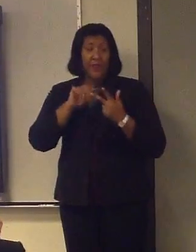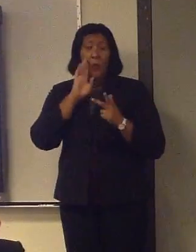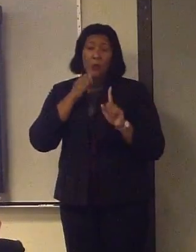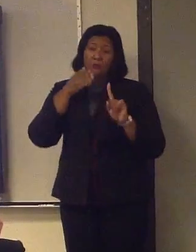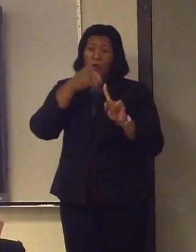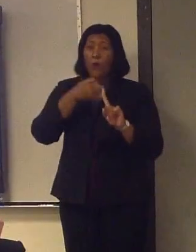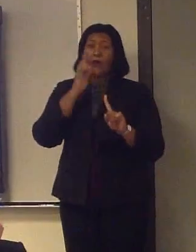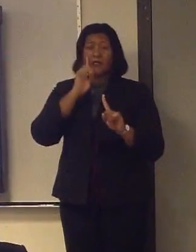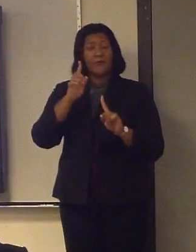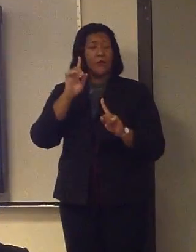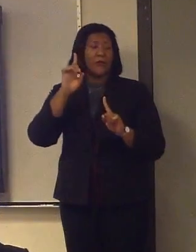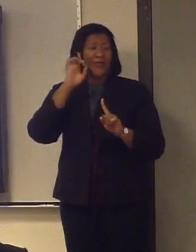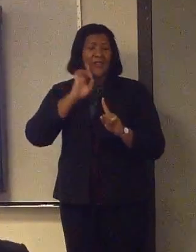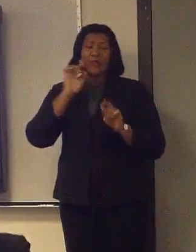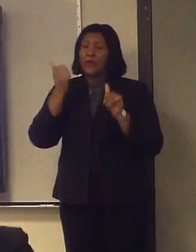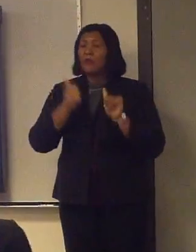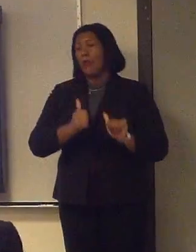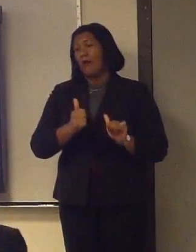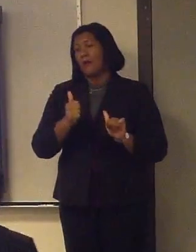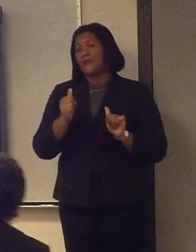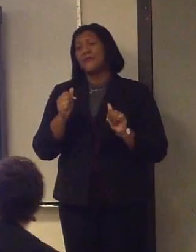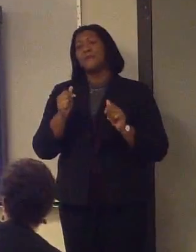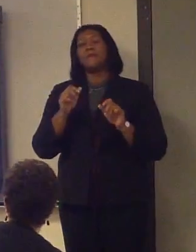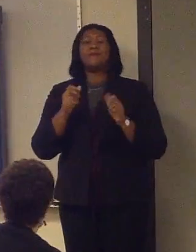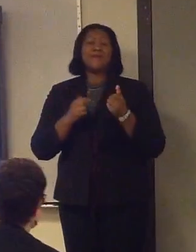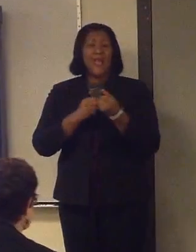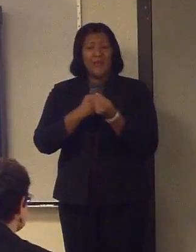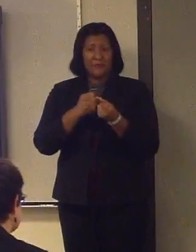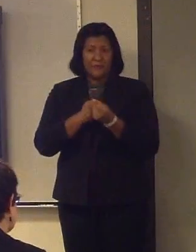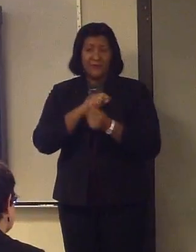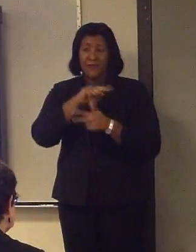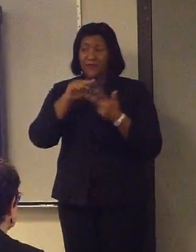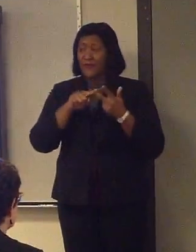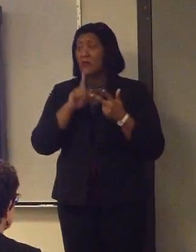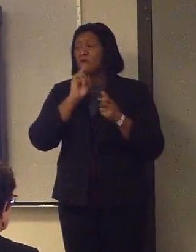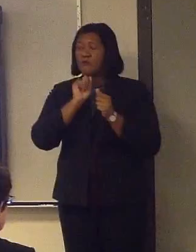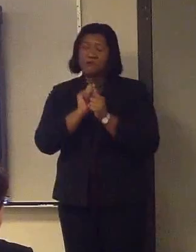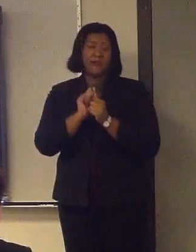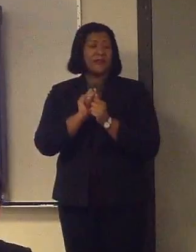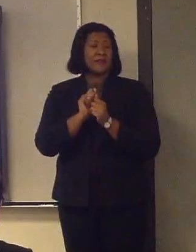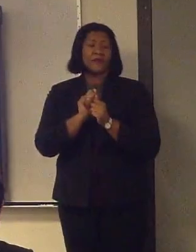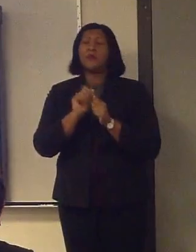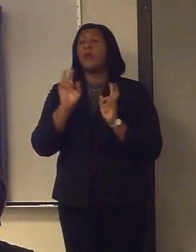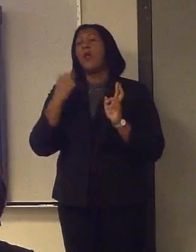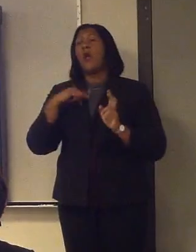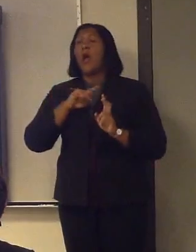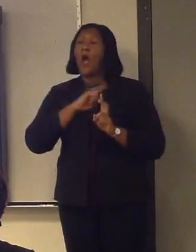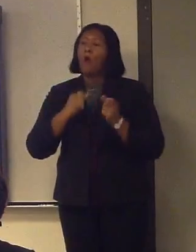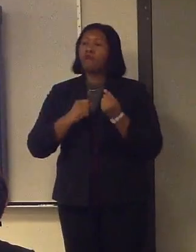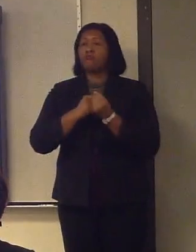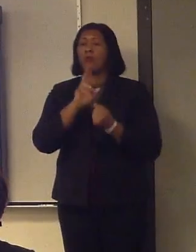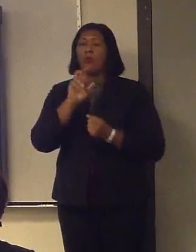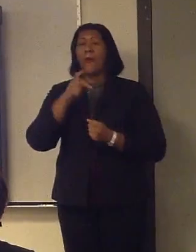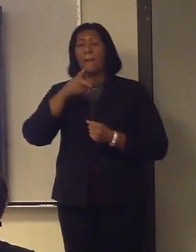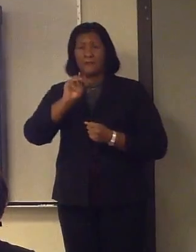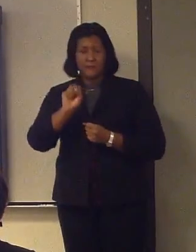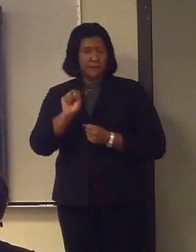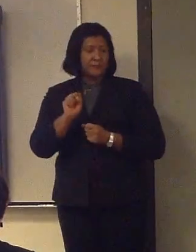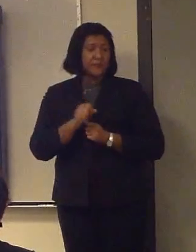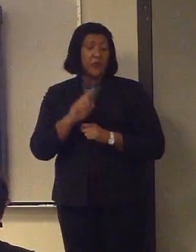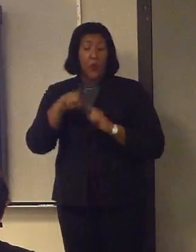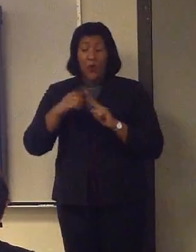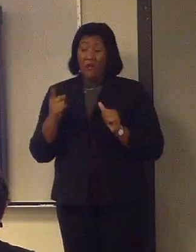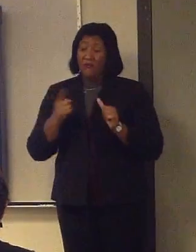hearing loss advocacy. These are our ramps. When I first came to the Center, then the